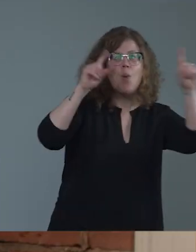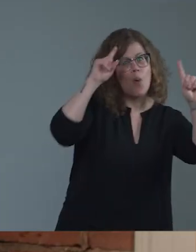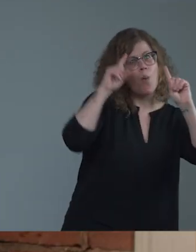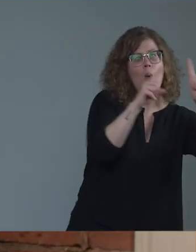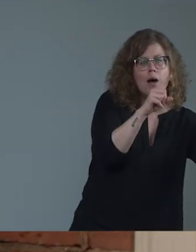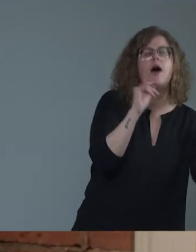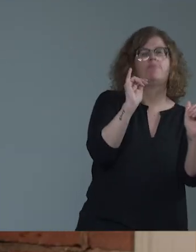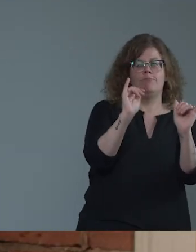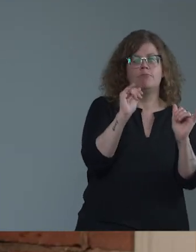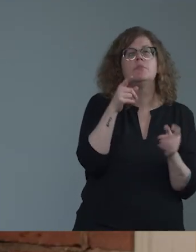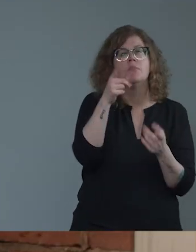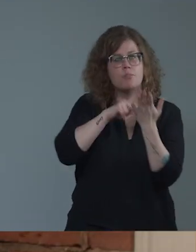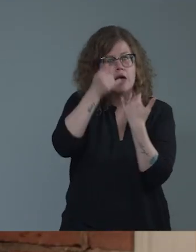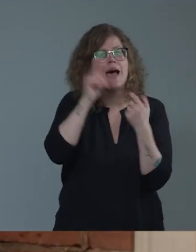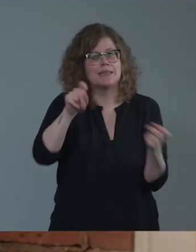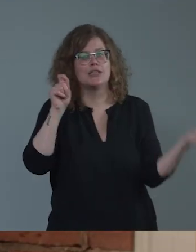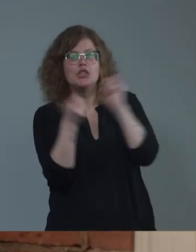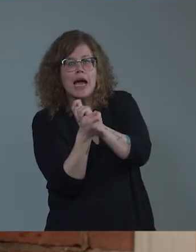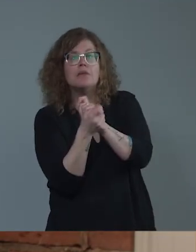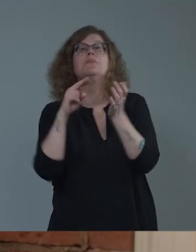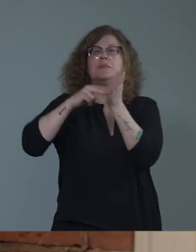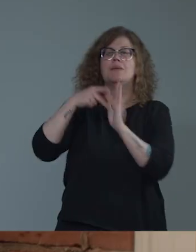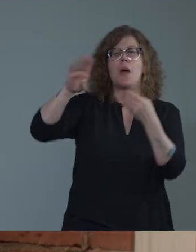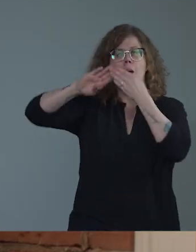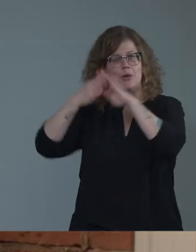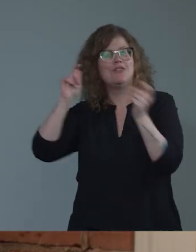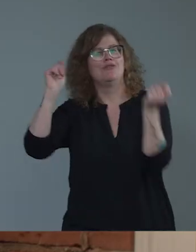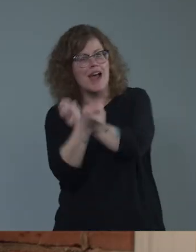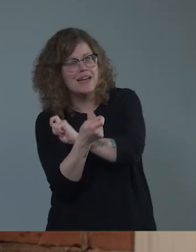Every time something changes in your process, you have to make sure you circle back to the